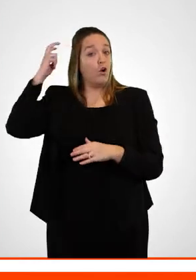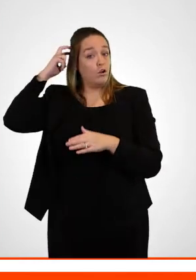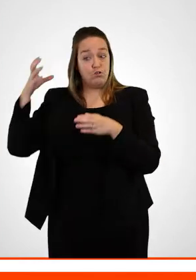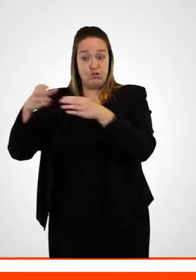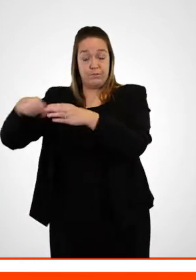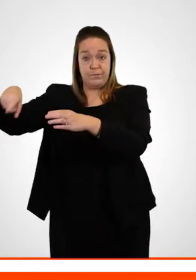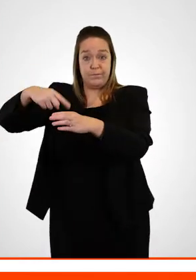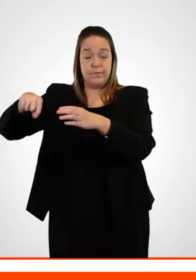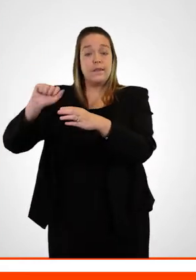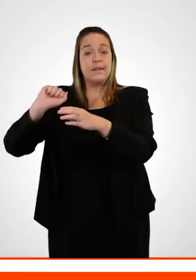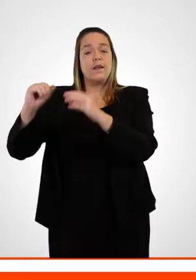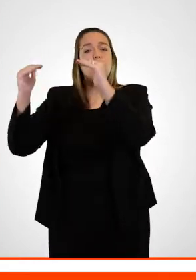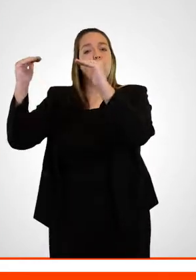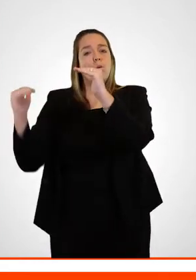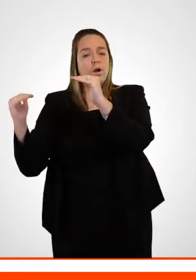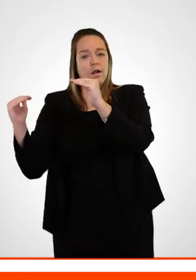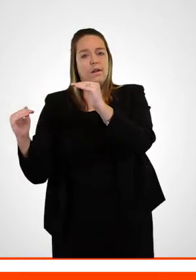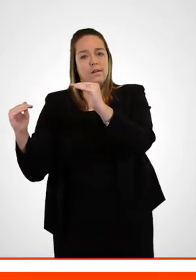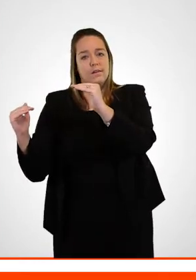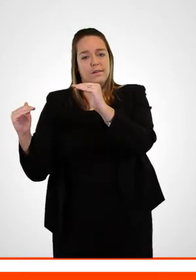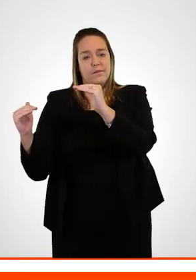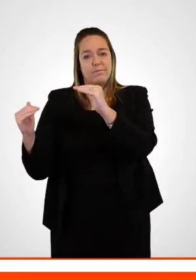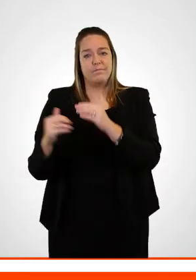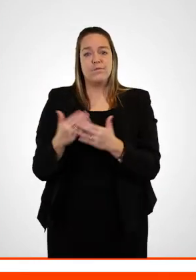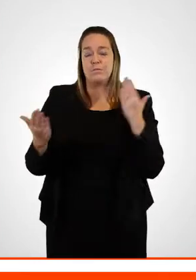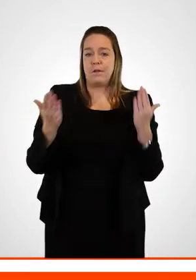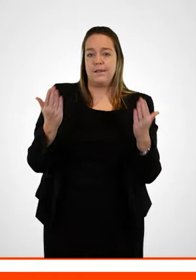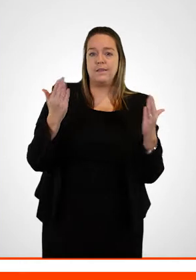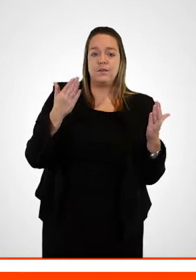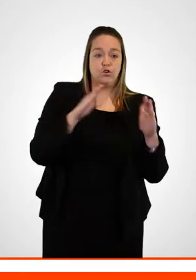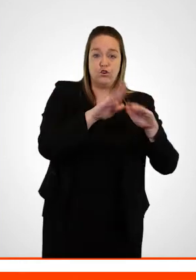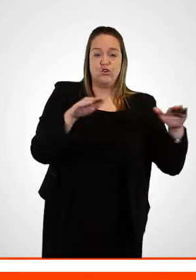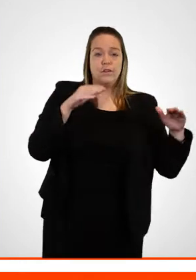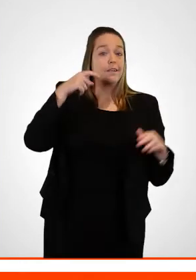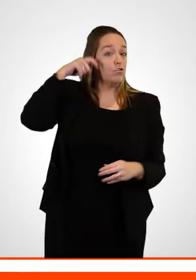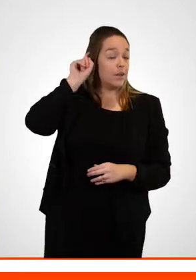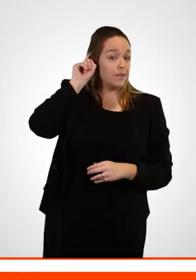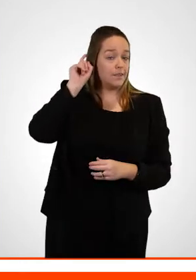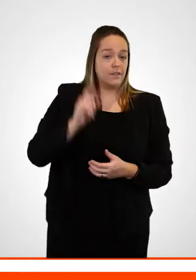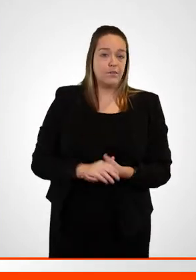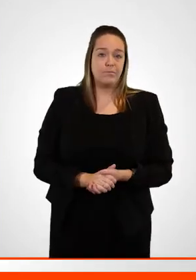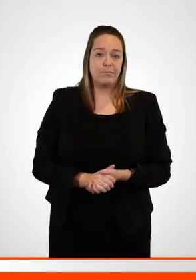performing at a lower level than the children with hearing aids. OK.